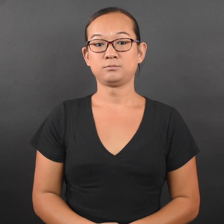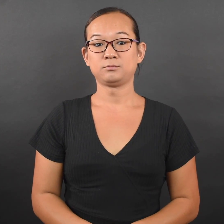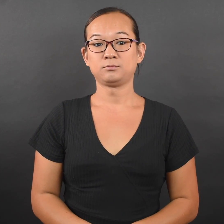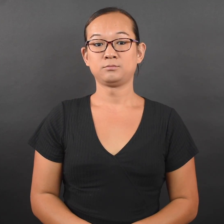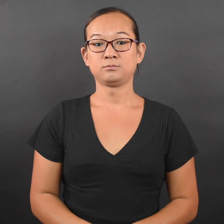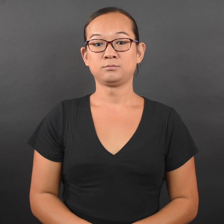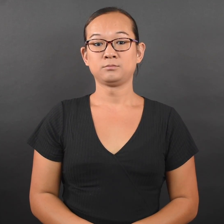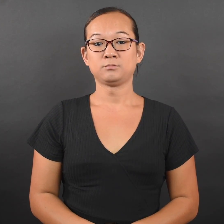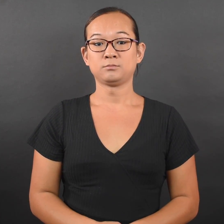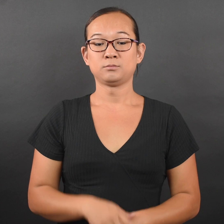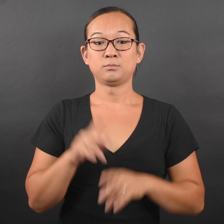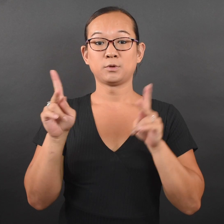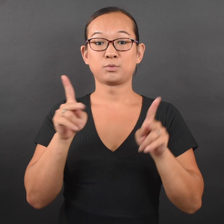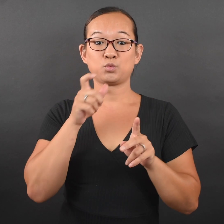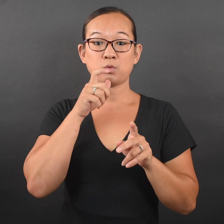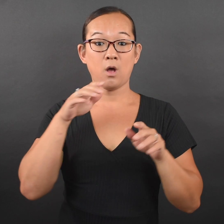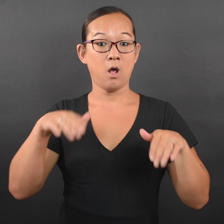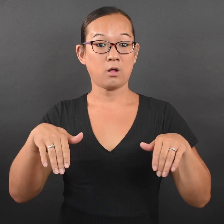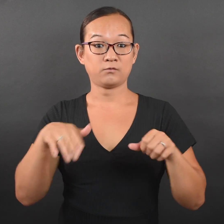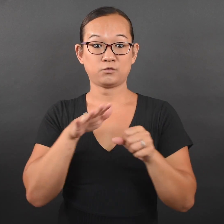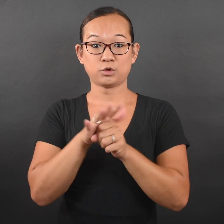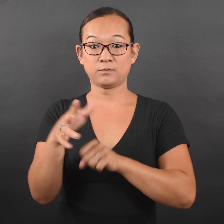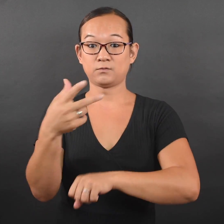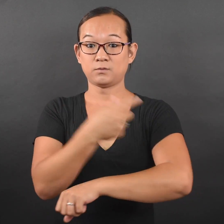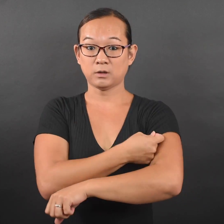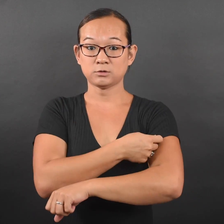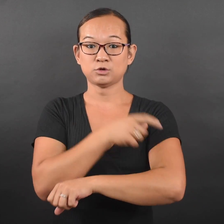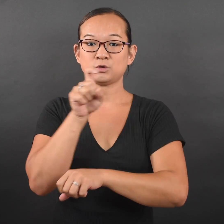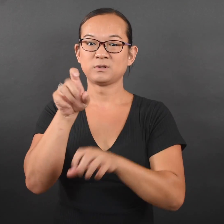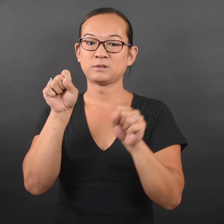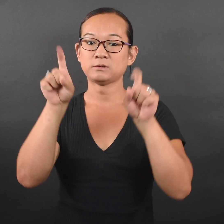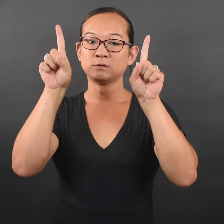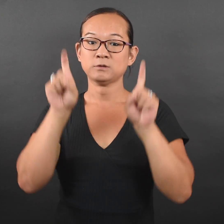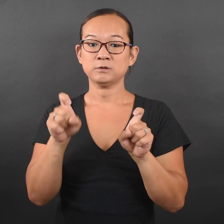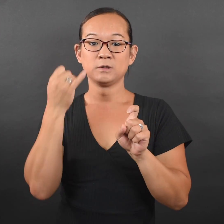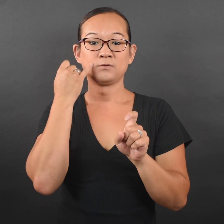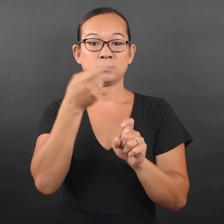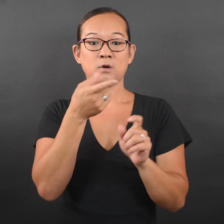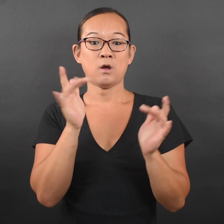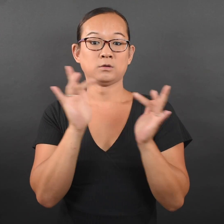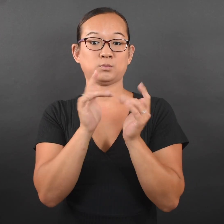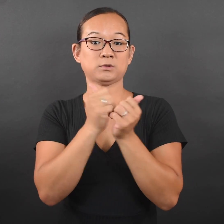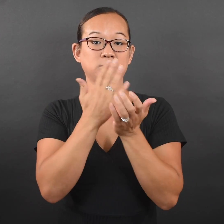● People who are not fully vaccinated should get tested if they are in contact with someone who has COVID-19.